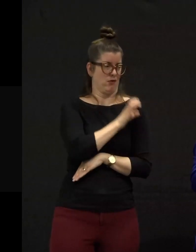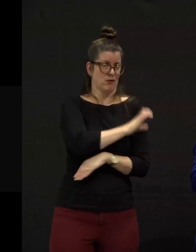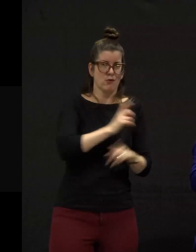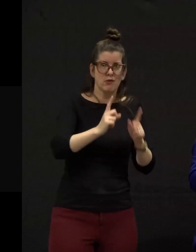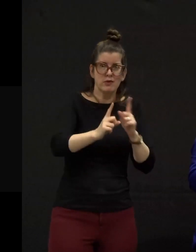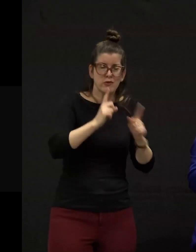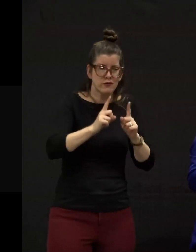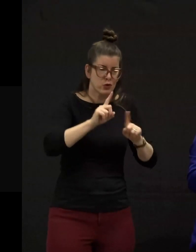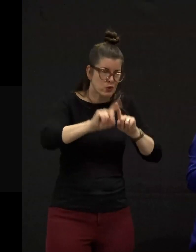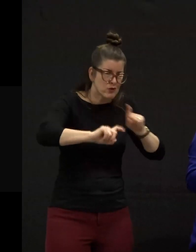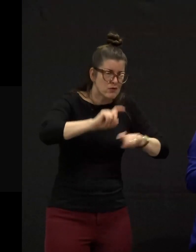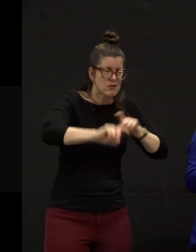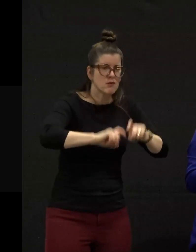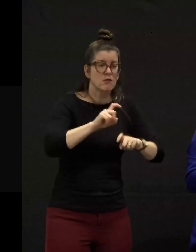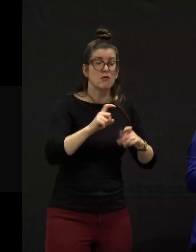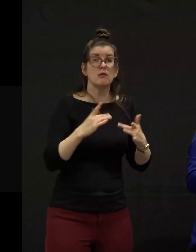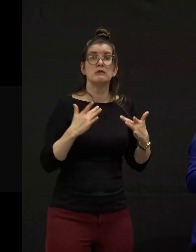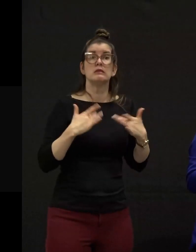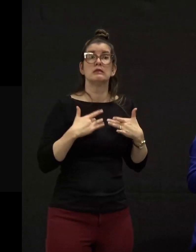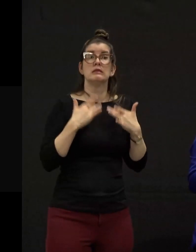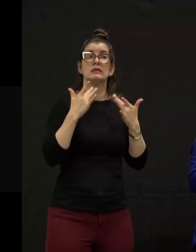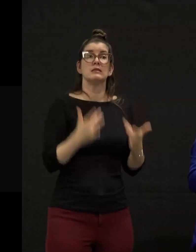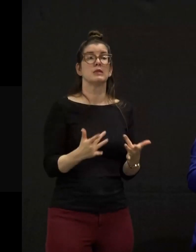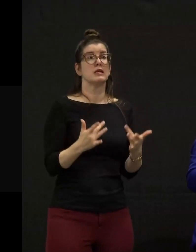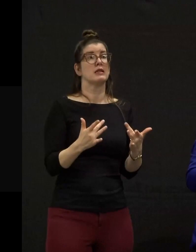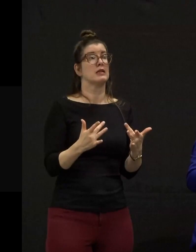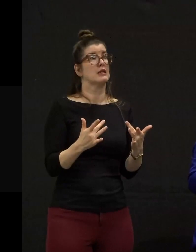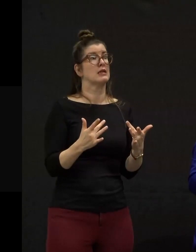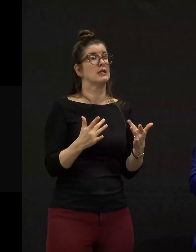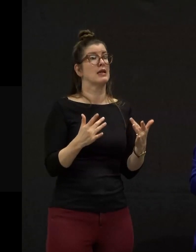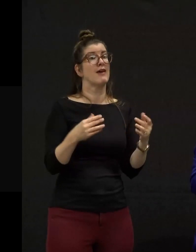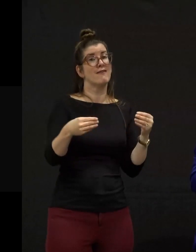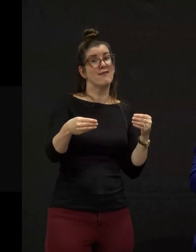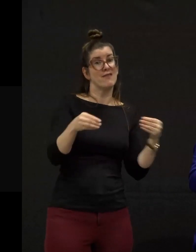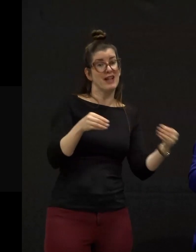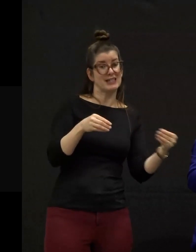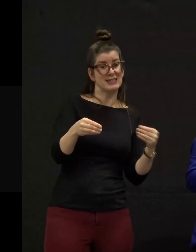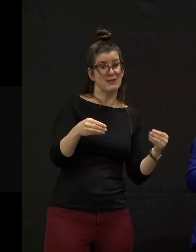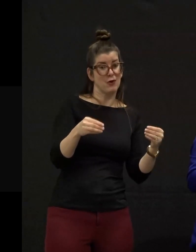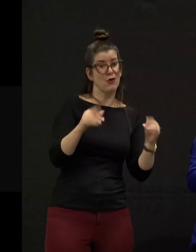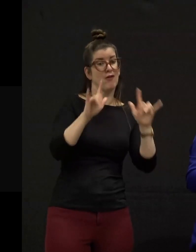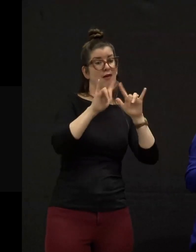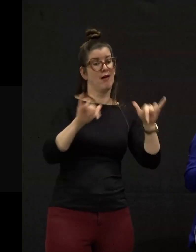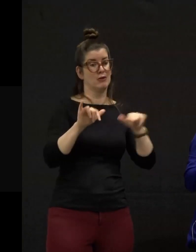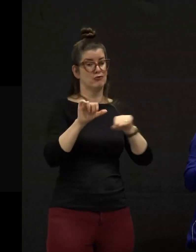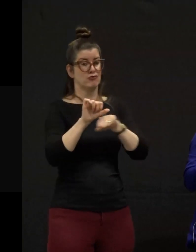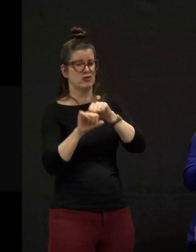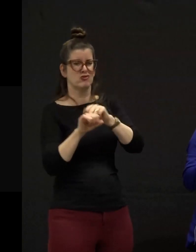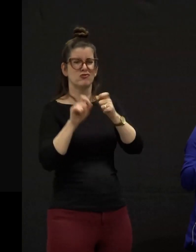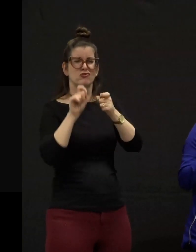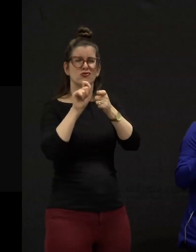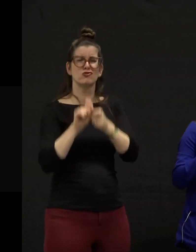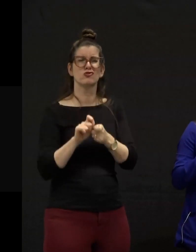And typically it's a flexible but structured approach. There are certain domains of the child and family's life